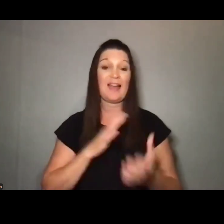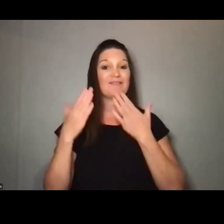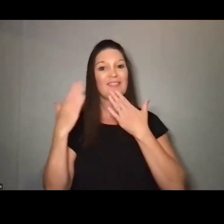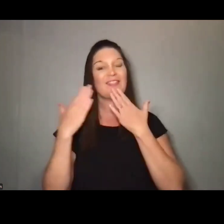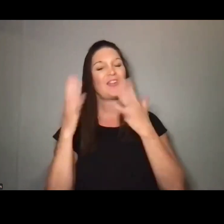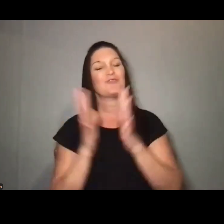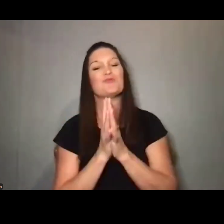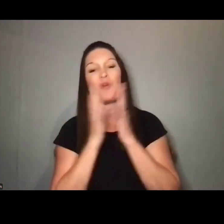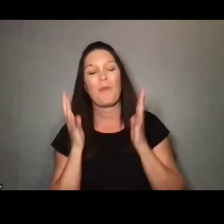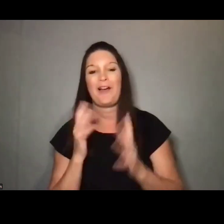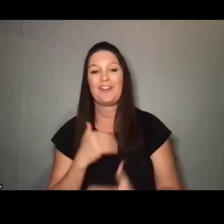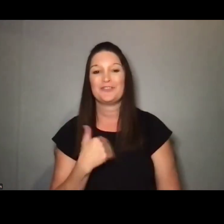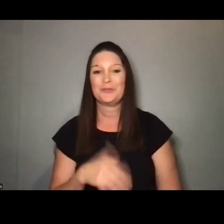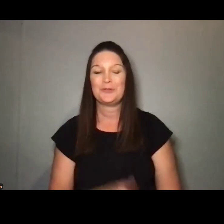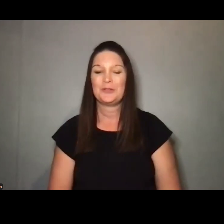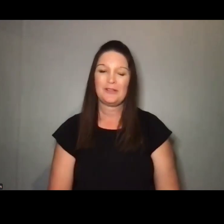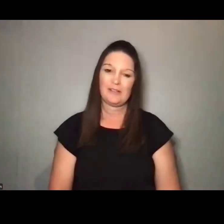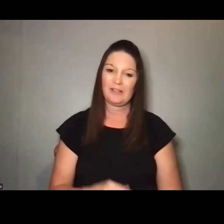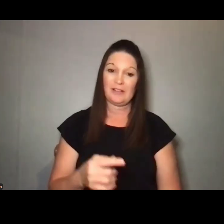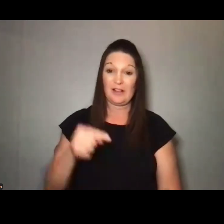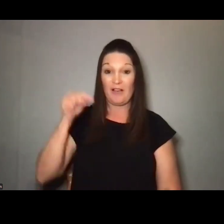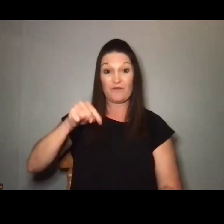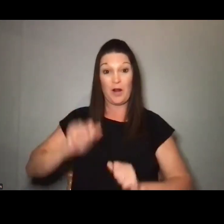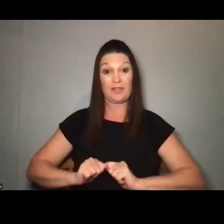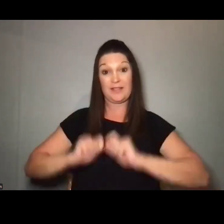webinar because we had such a great response when you came